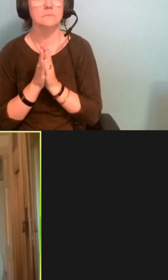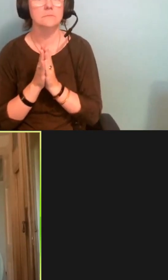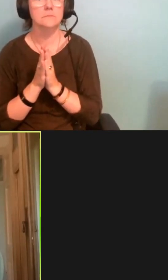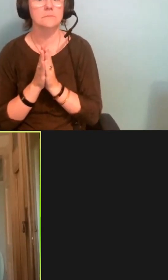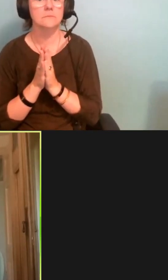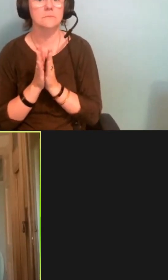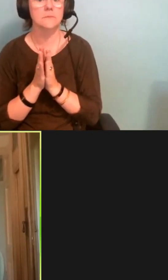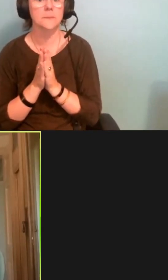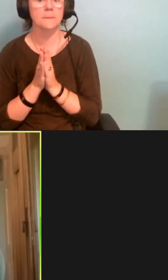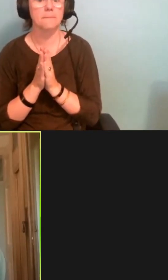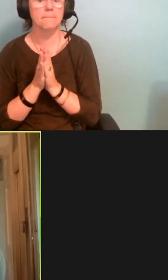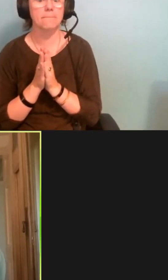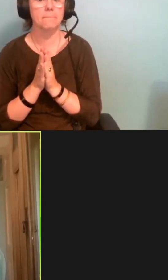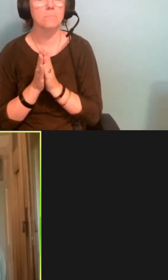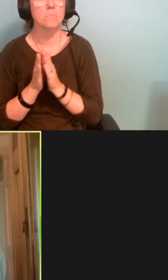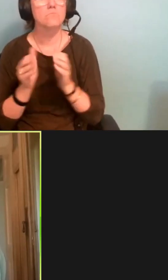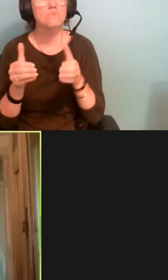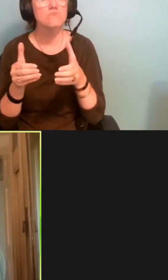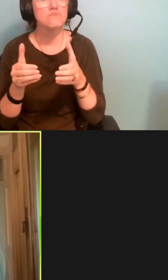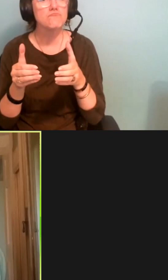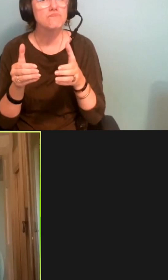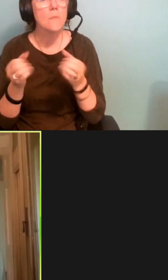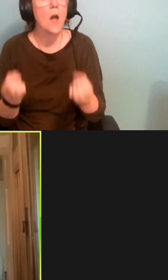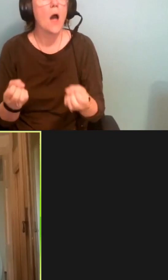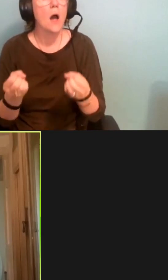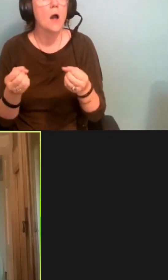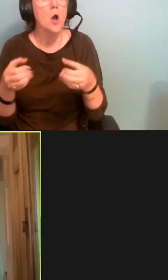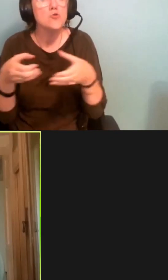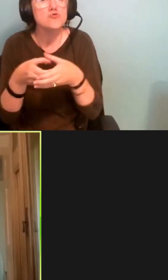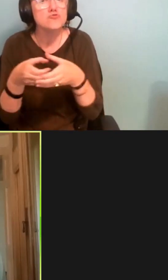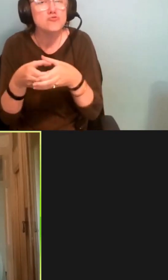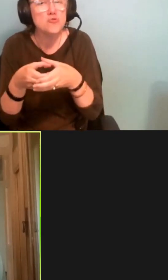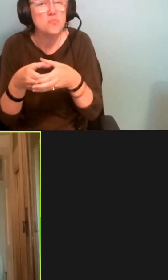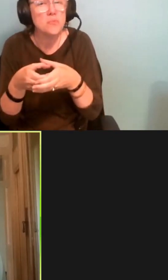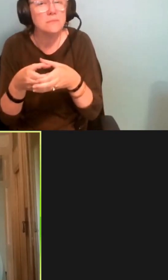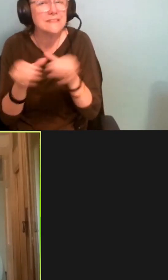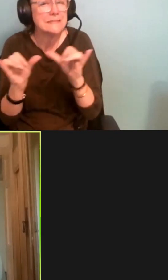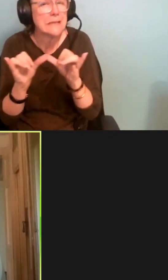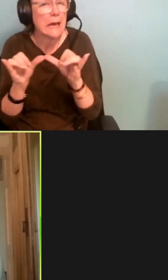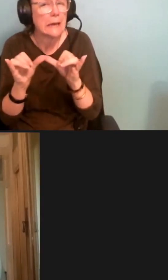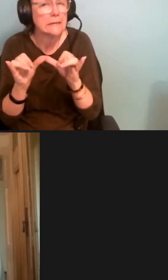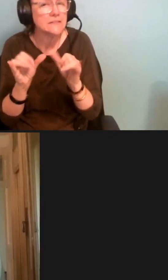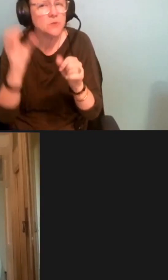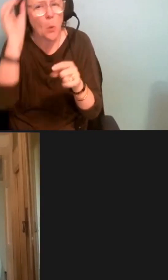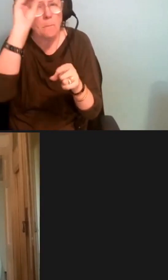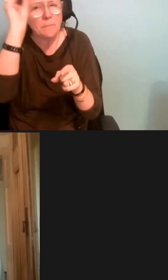doing this with 10 kids a year 20 100 that's a super good question I think you